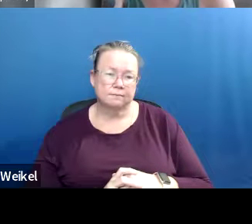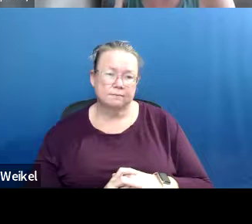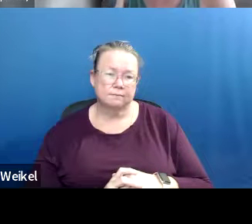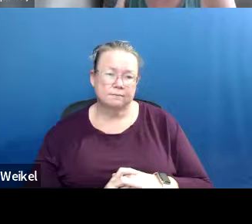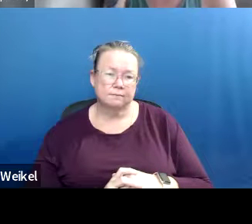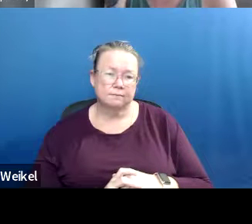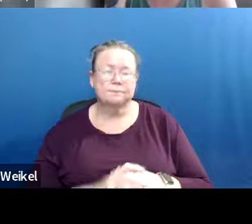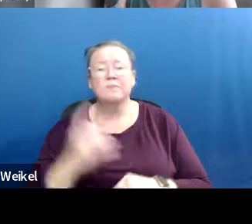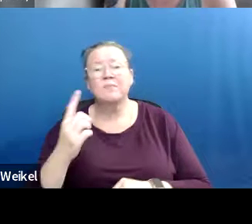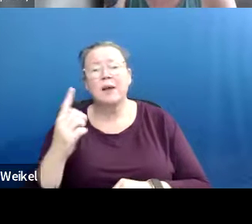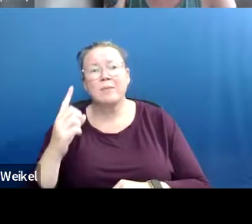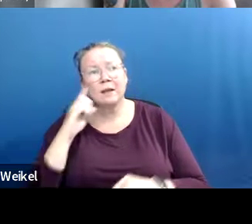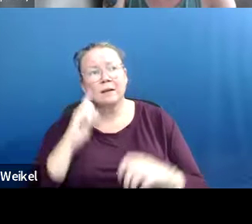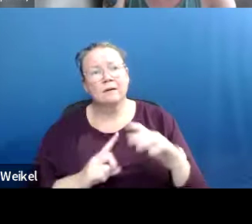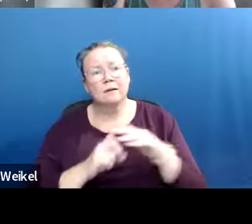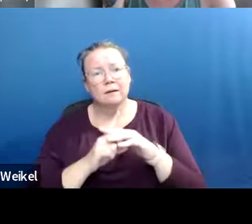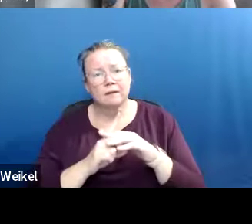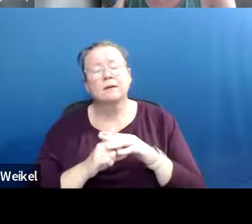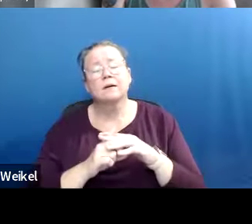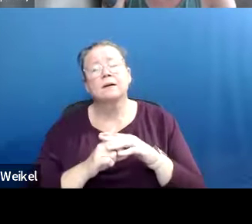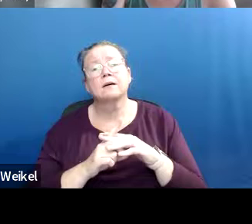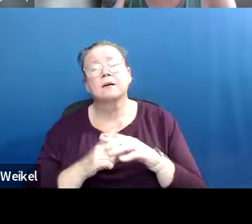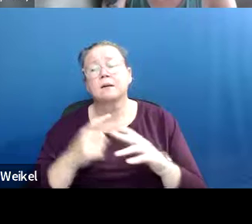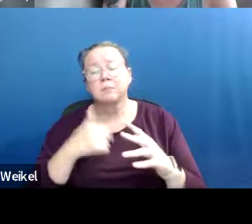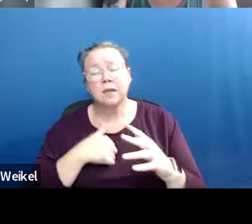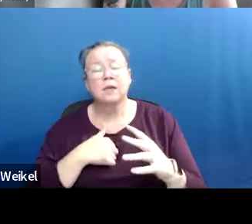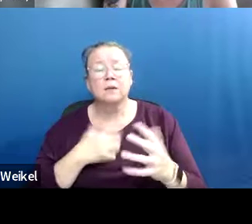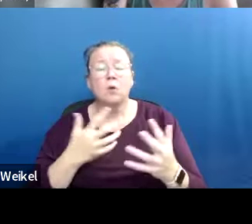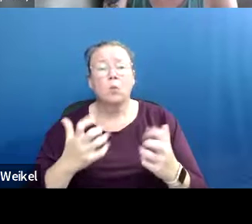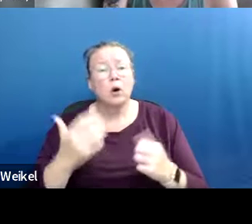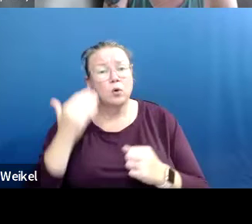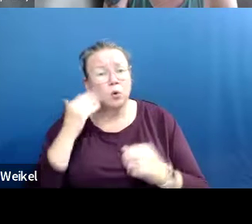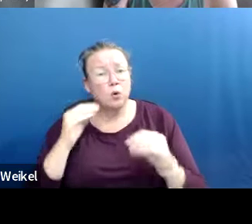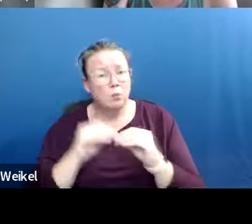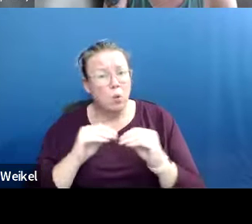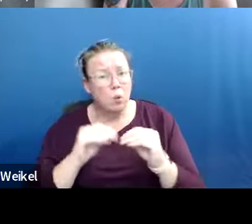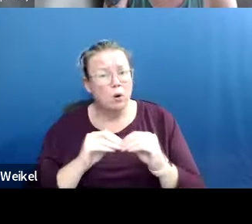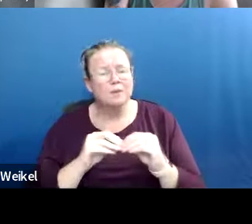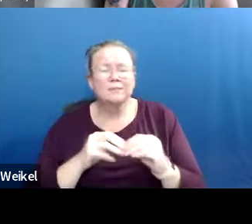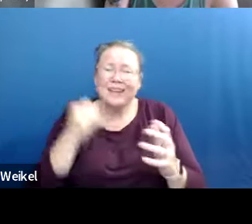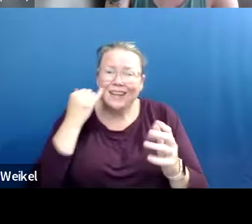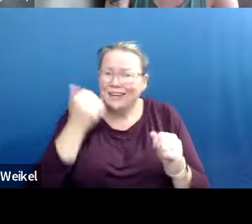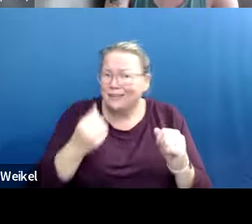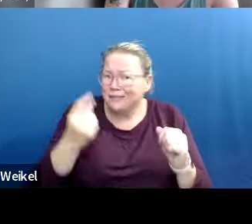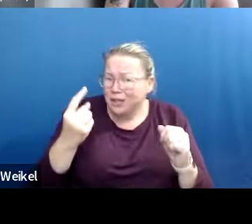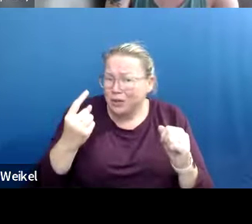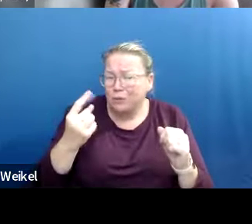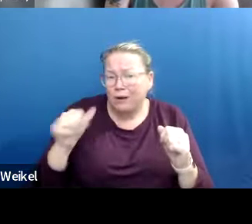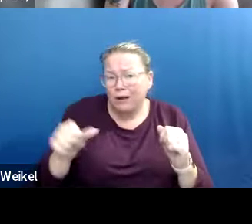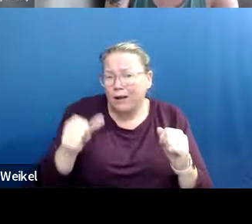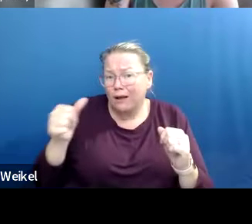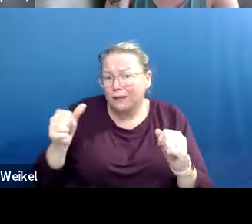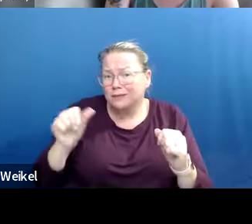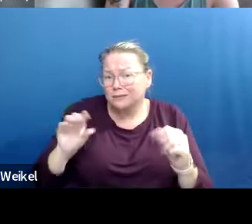Rosie Vazquez: That just came to mind that I would like to know more about if anybody else at their cell has